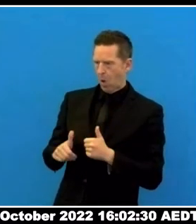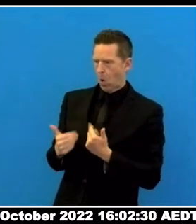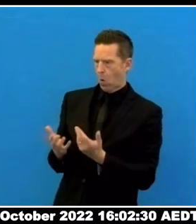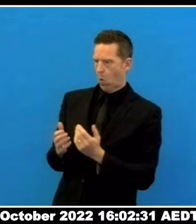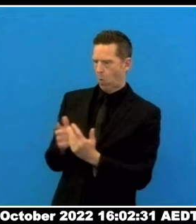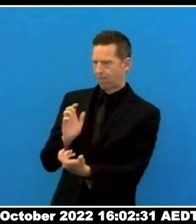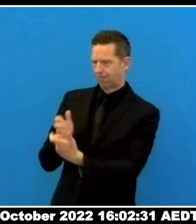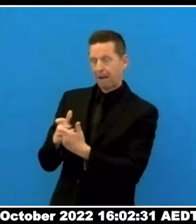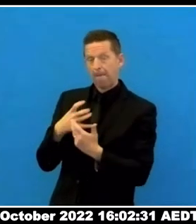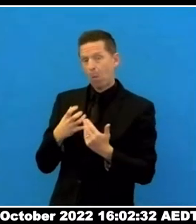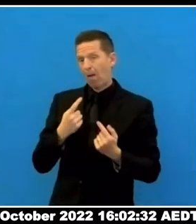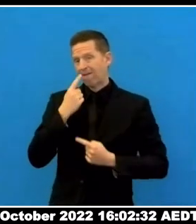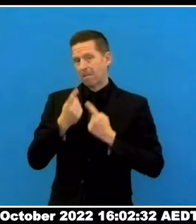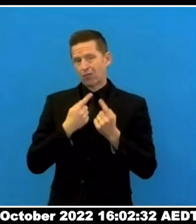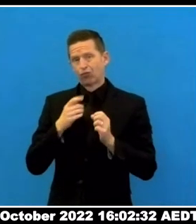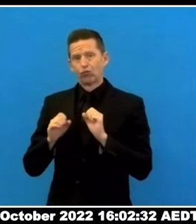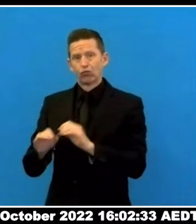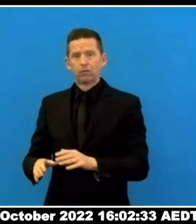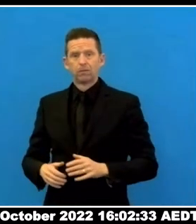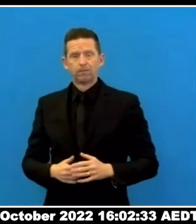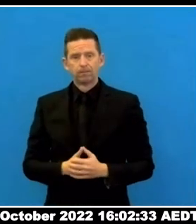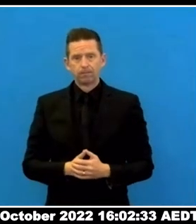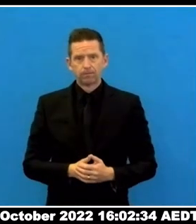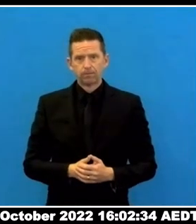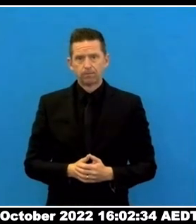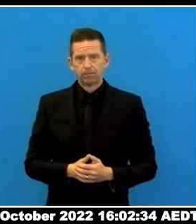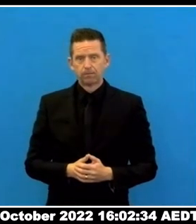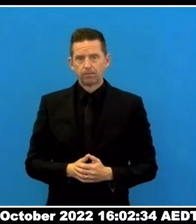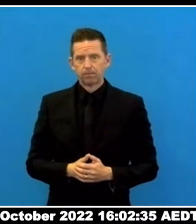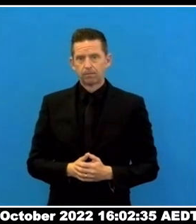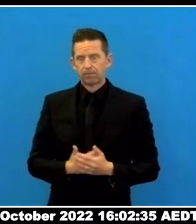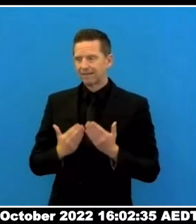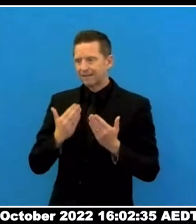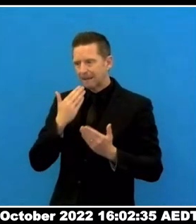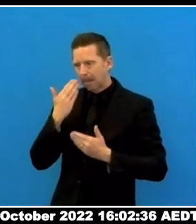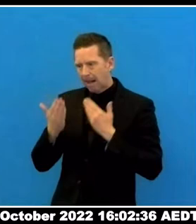give more information and explain about the service